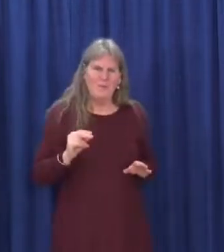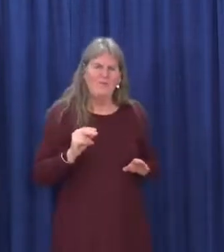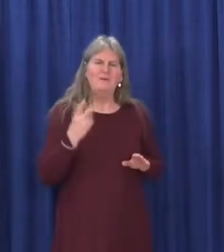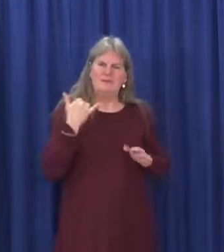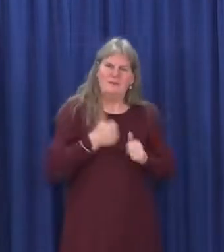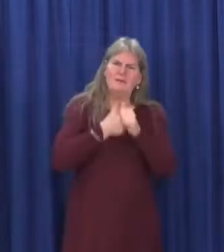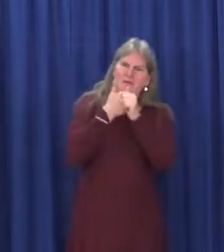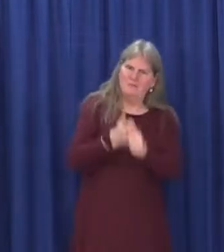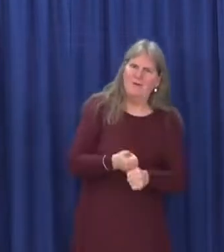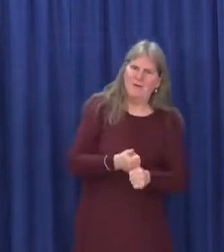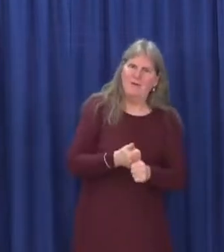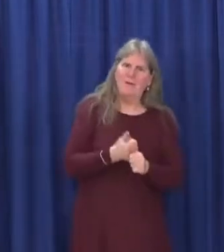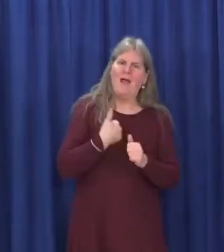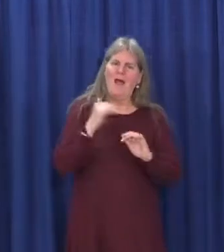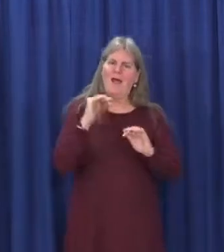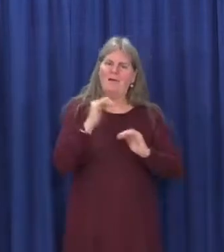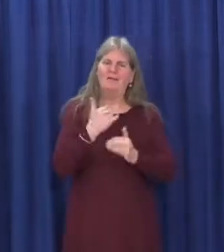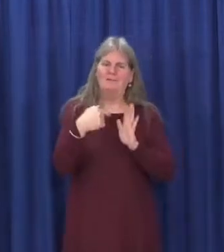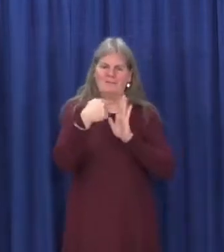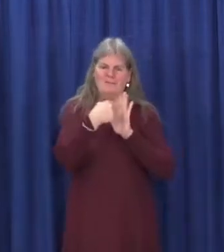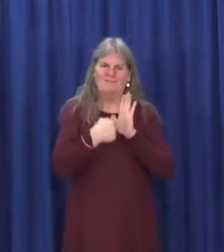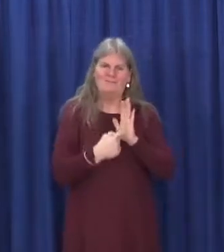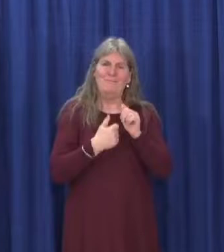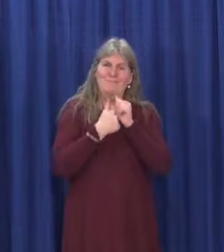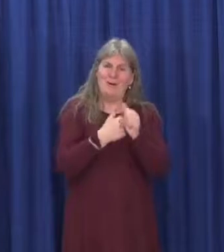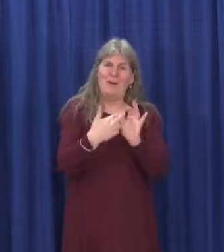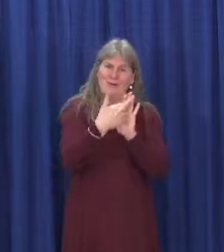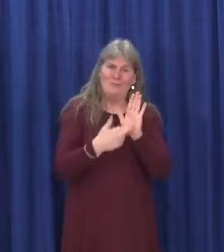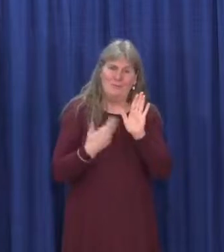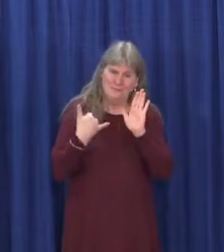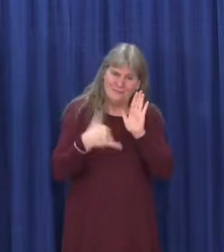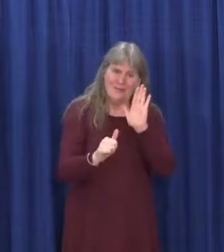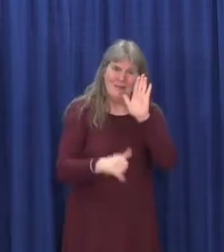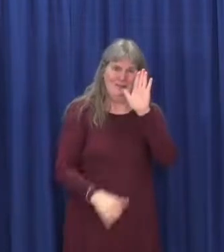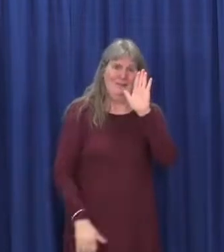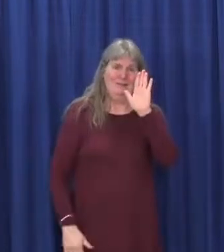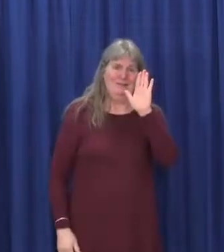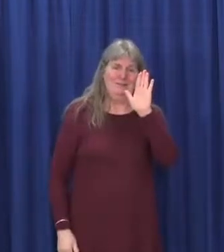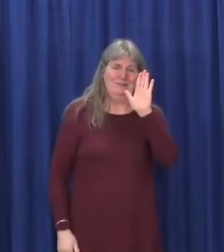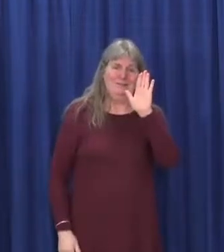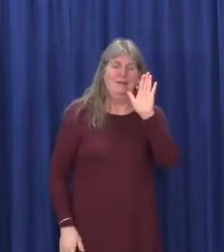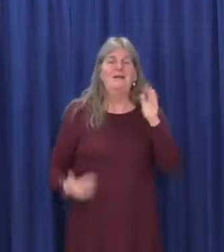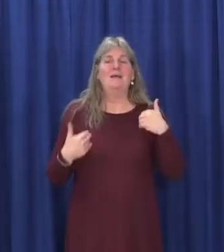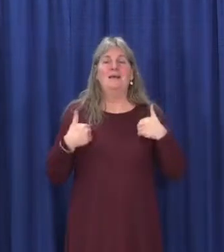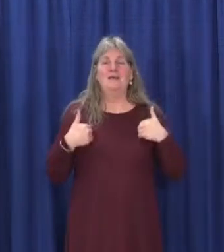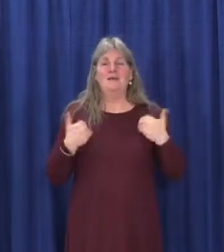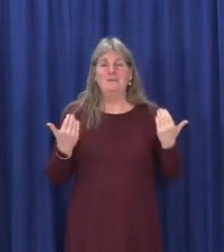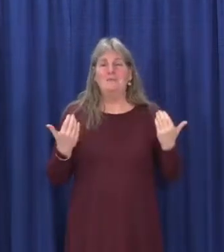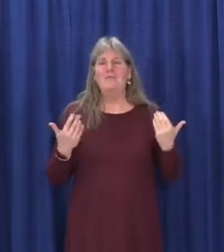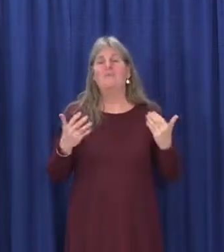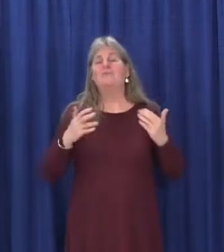Remember these things, remember that we've been able to allow youth and child sport and now adult sport